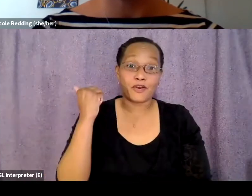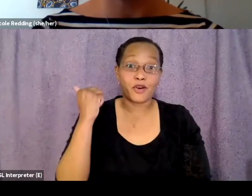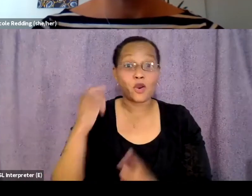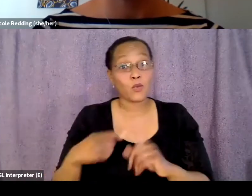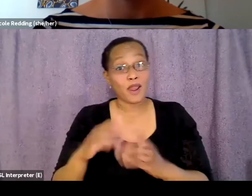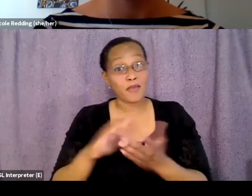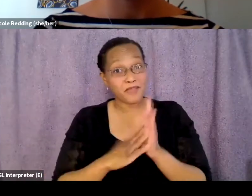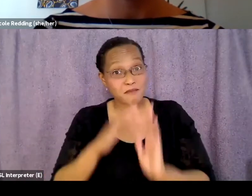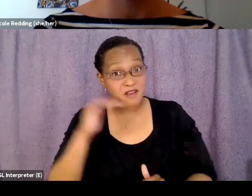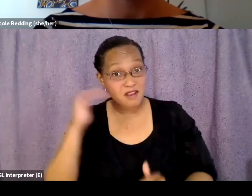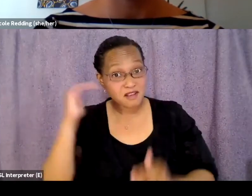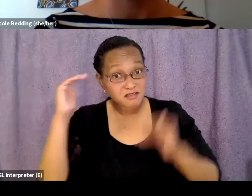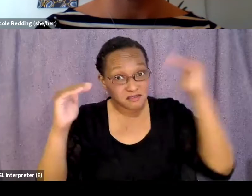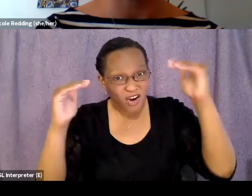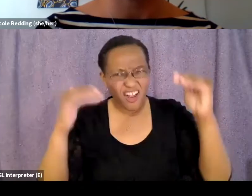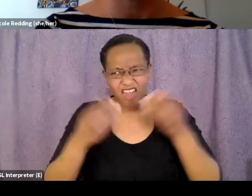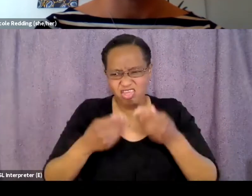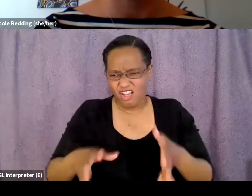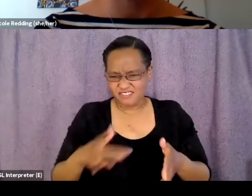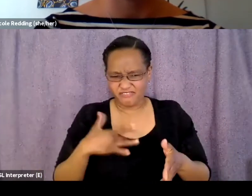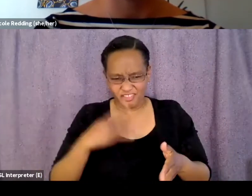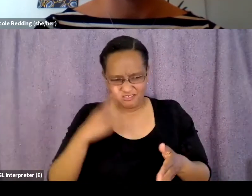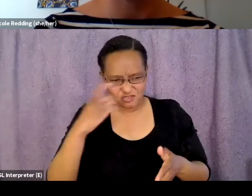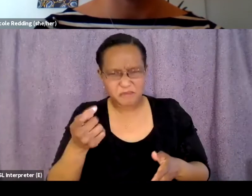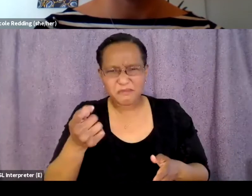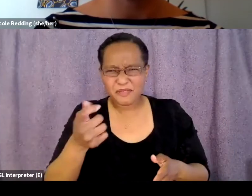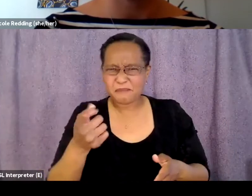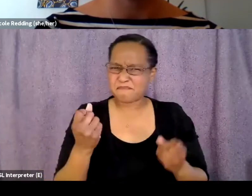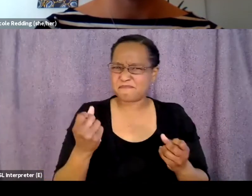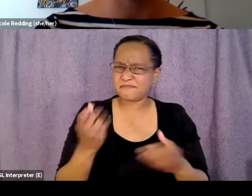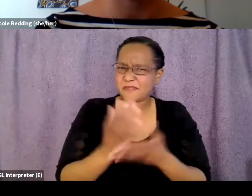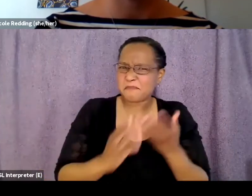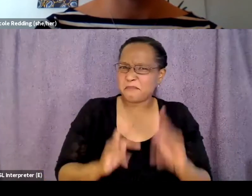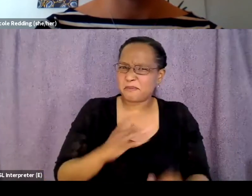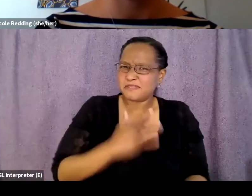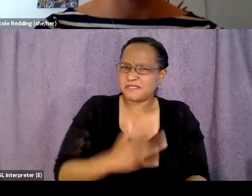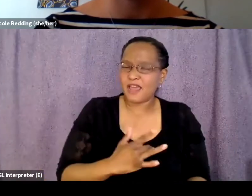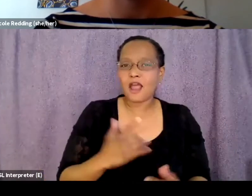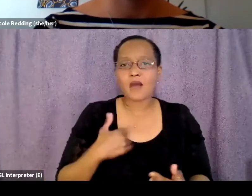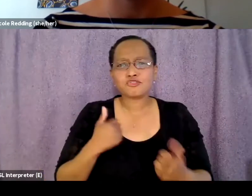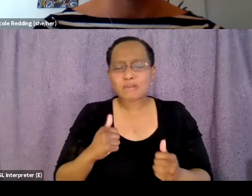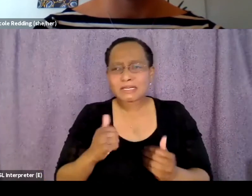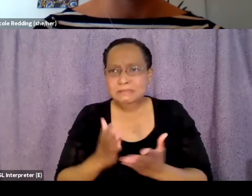Keah Brown: You know the way you do just trying to find my way, but for me dreaming is so